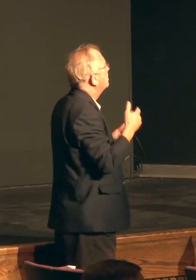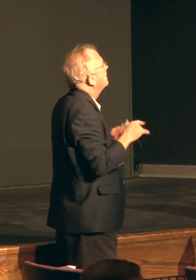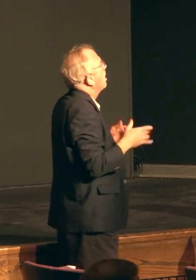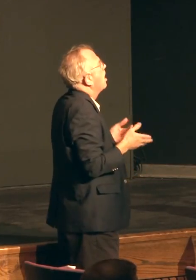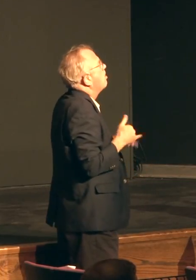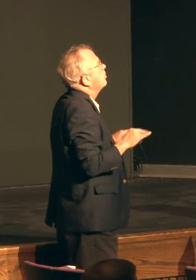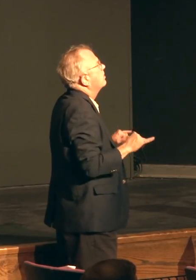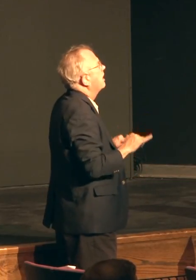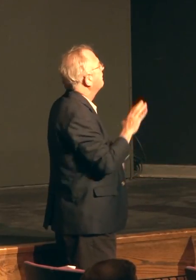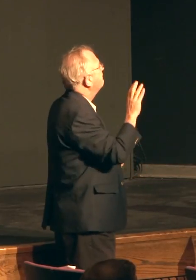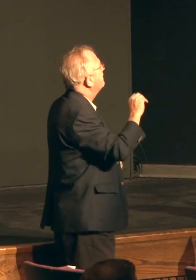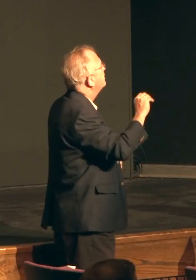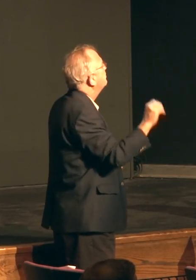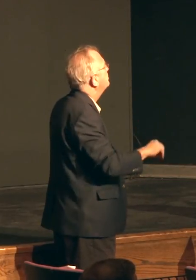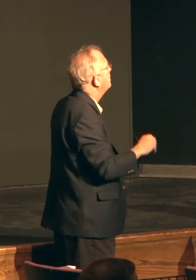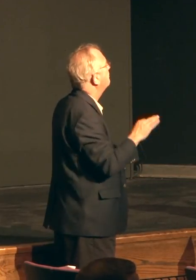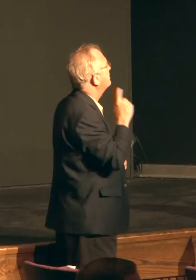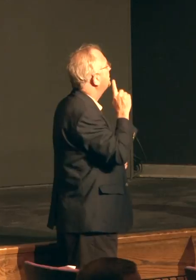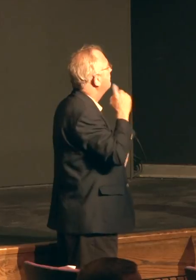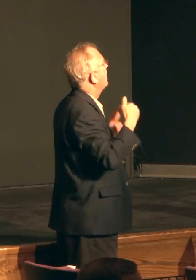same exact thing, this is how I feel, I would say